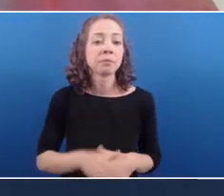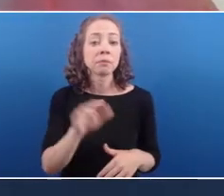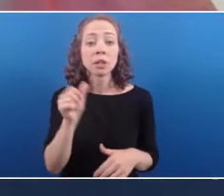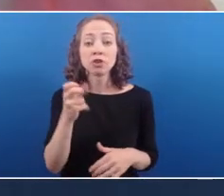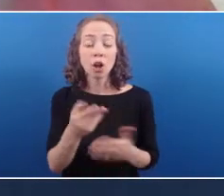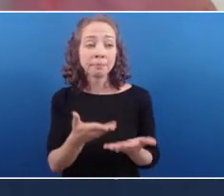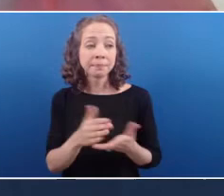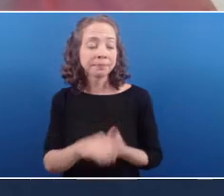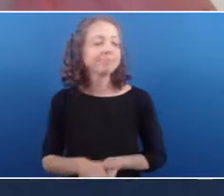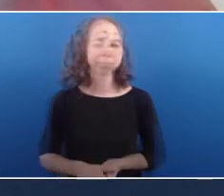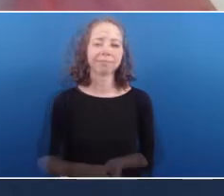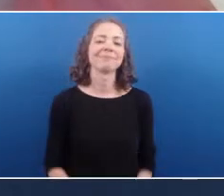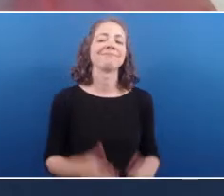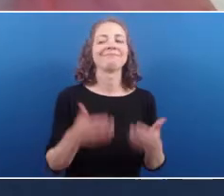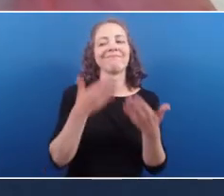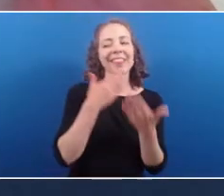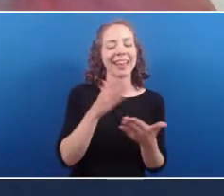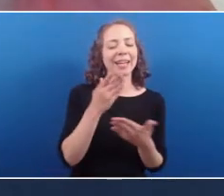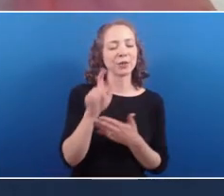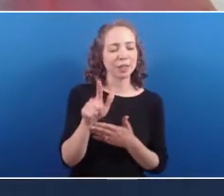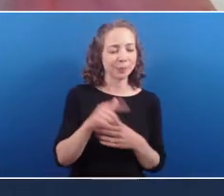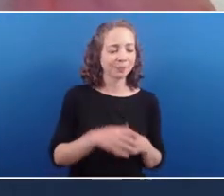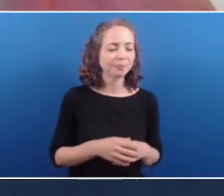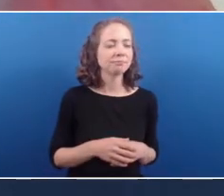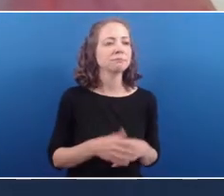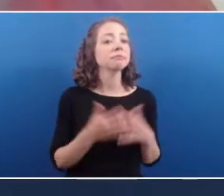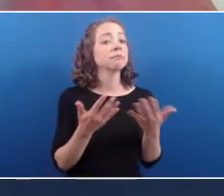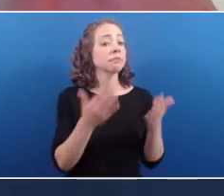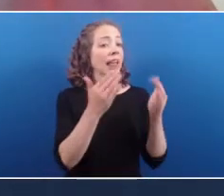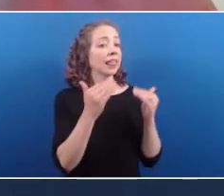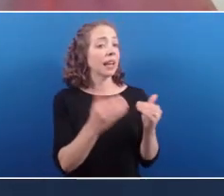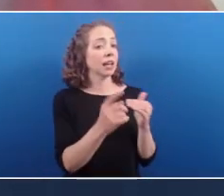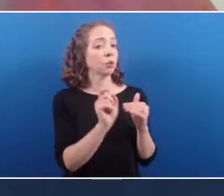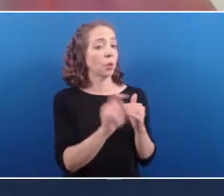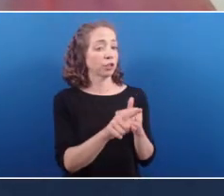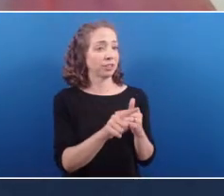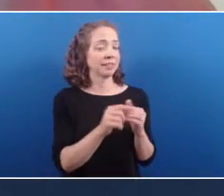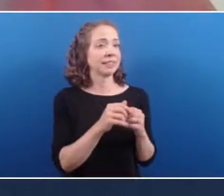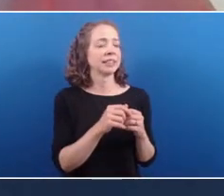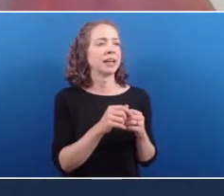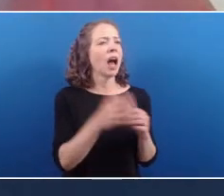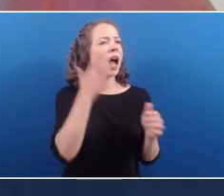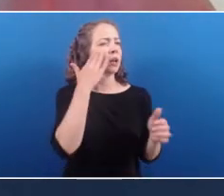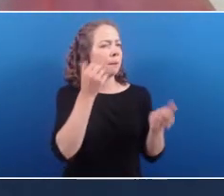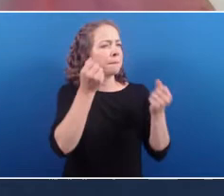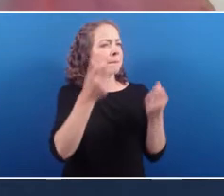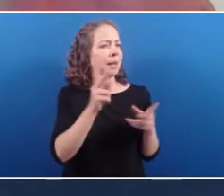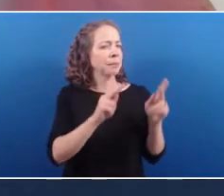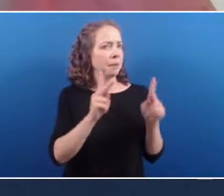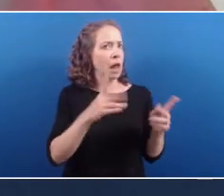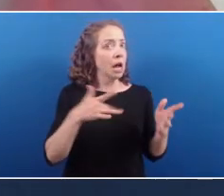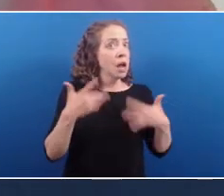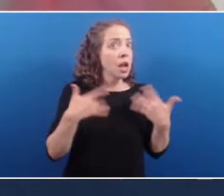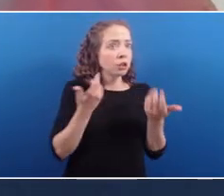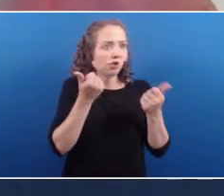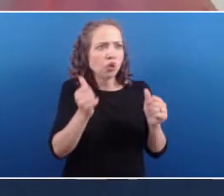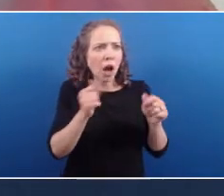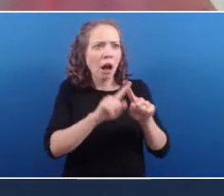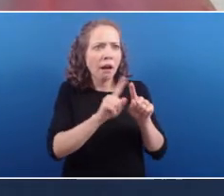Awesome, thanks, Crystal. Now, this next question that we have, I know a lot of folks are really eager to try out some of the features that we have available.